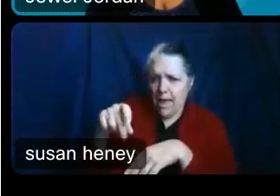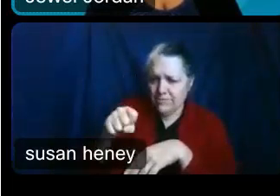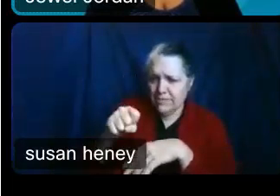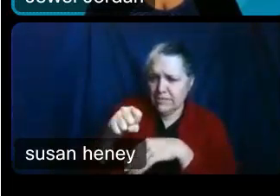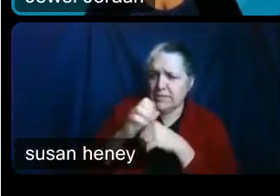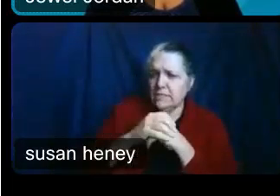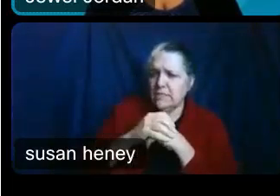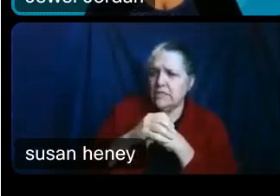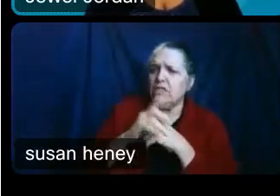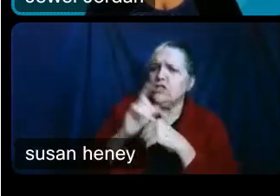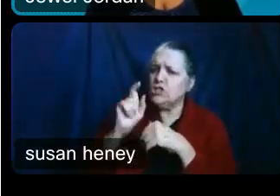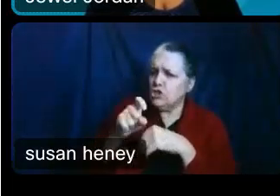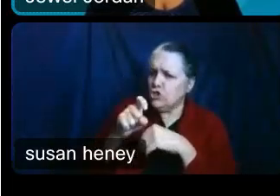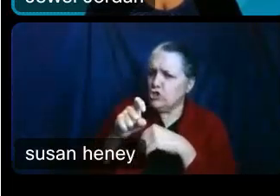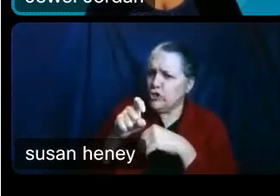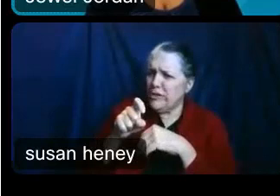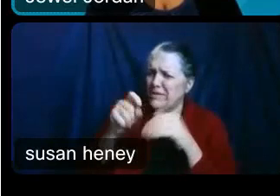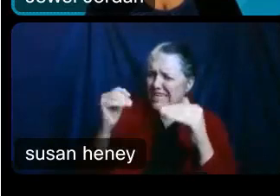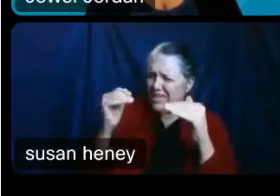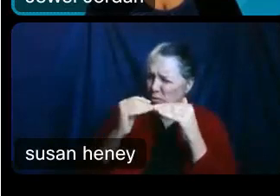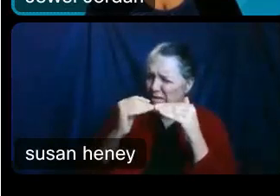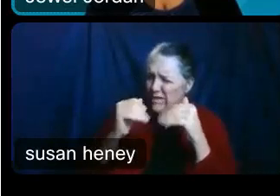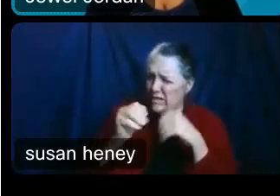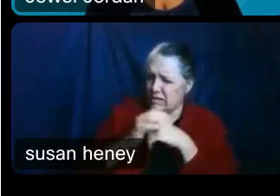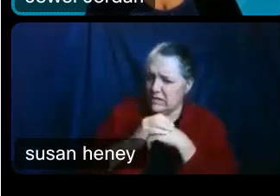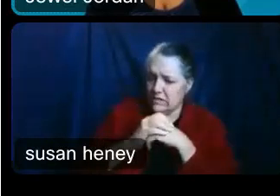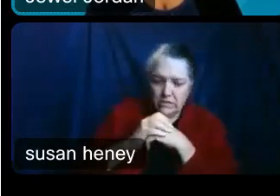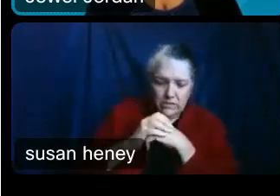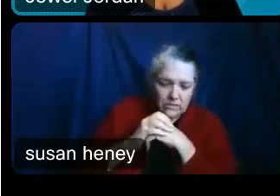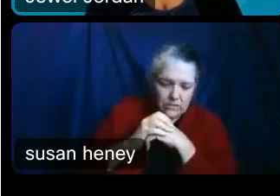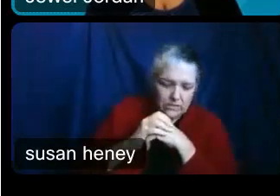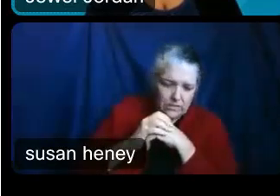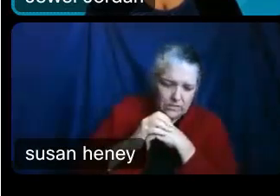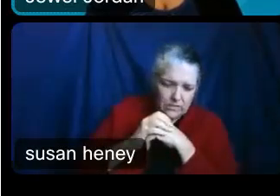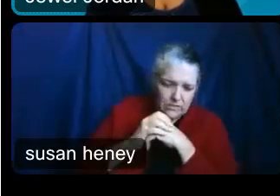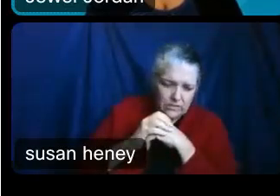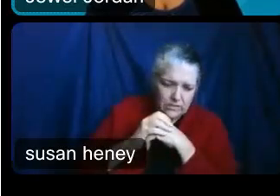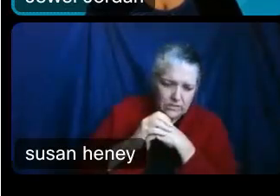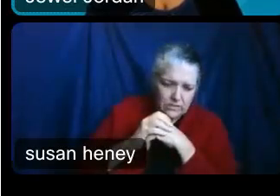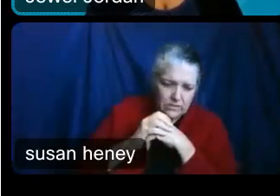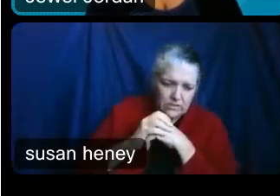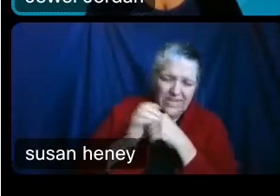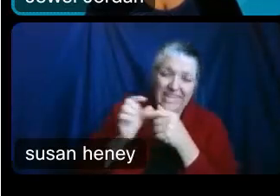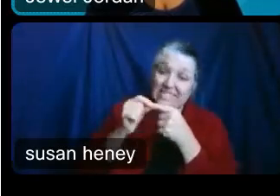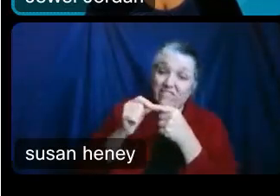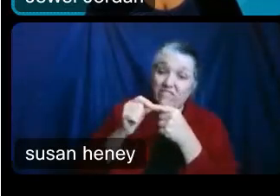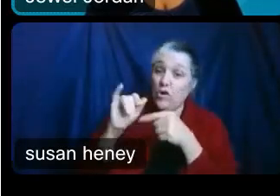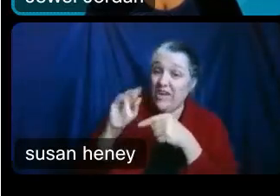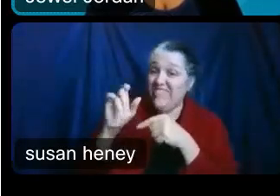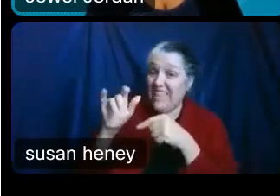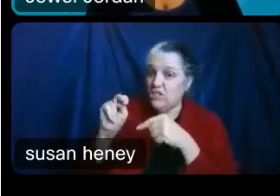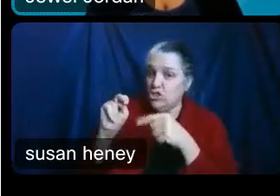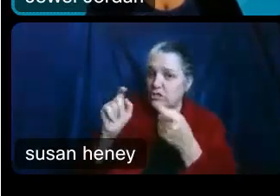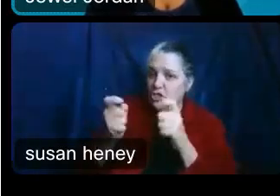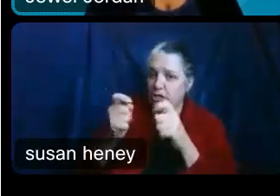be essentially equivalent. >> Isaiah O'Rear: Okay, except for inflation adjusted values, I assume. Okay. >> Michael Starsinic: Yes.